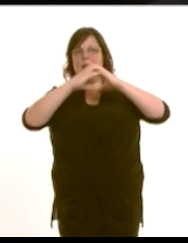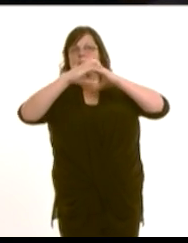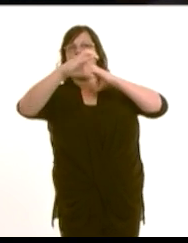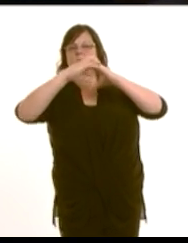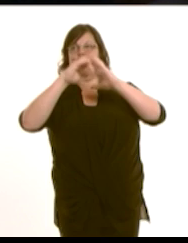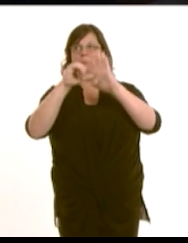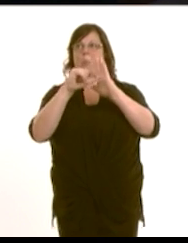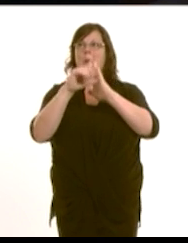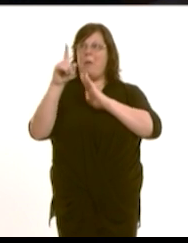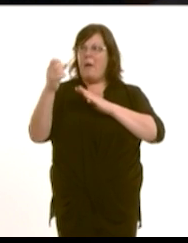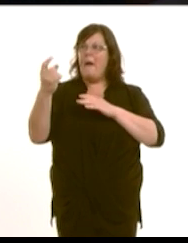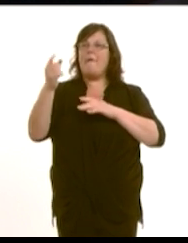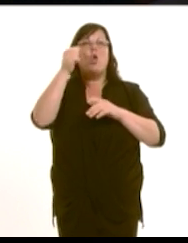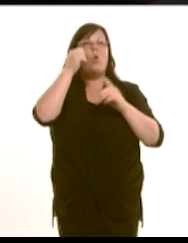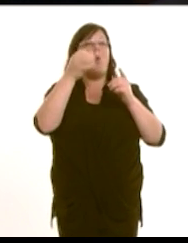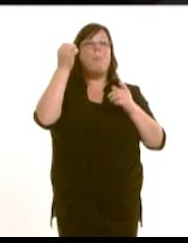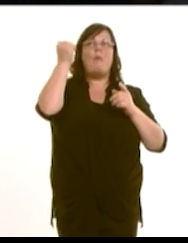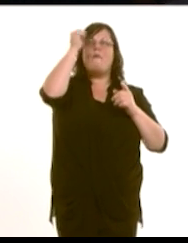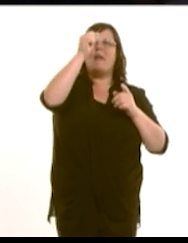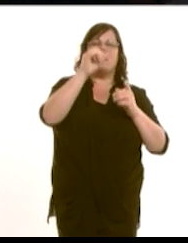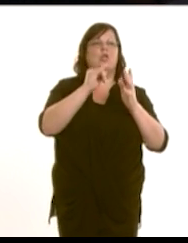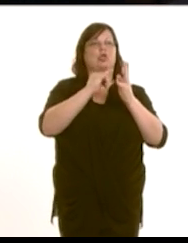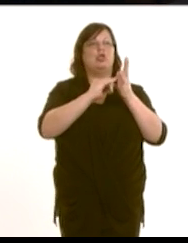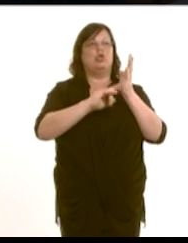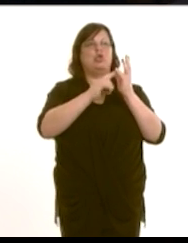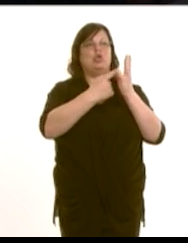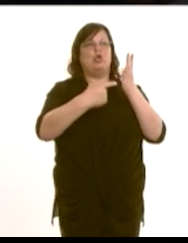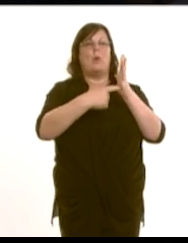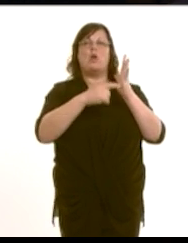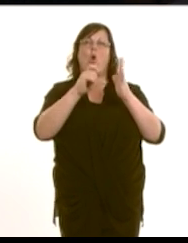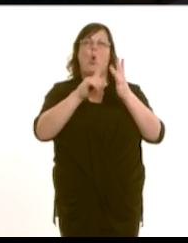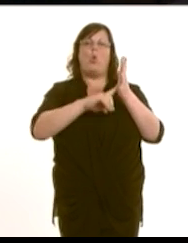Iím sure that Professor Stuart Cole will be sleeping a little easier knowing that his